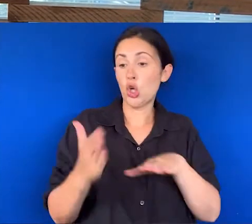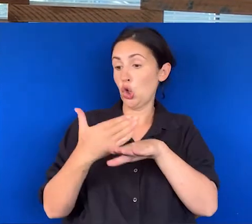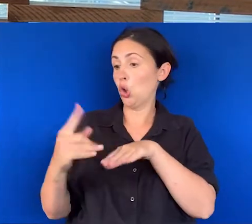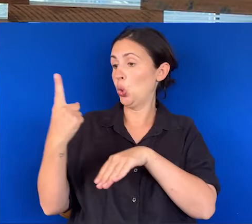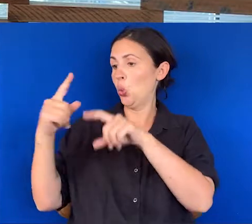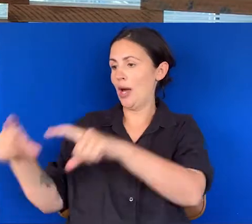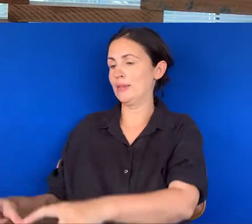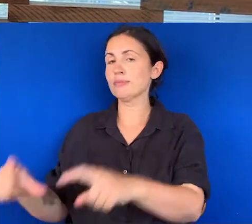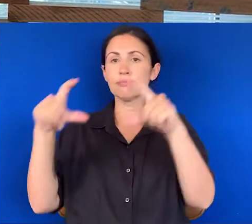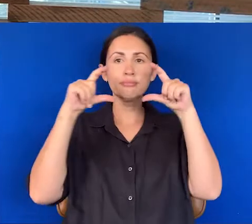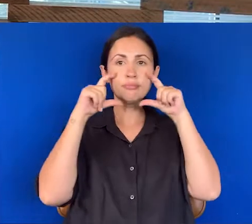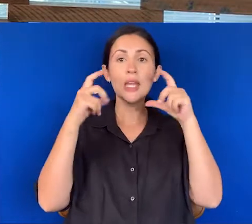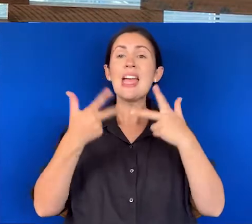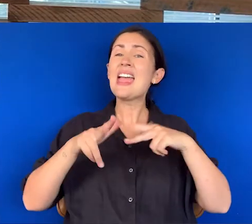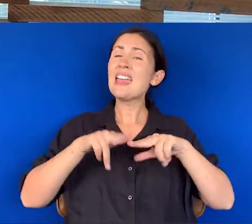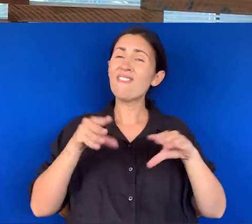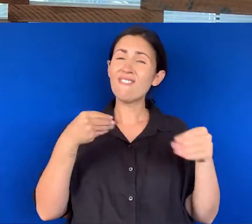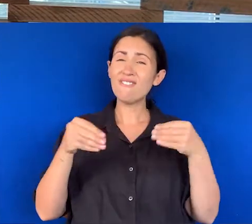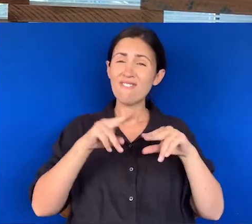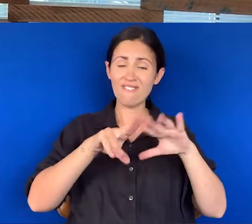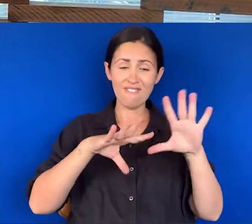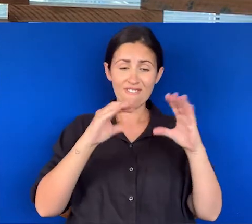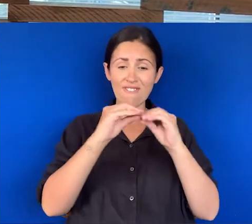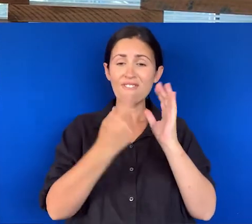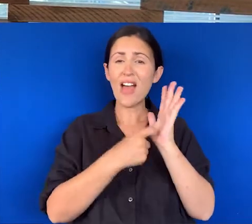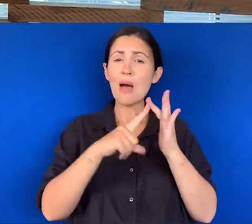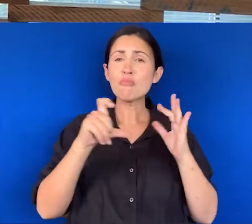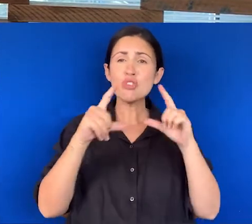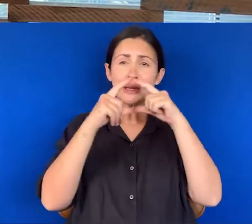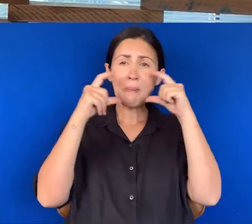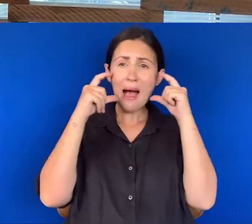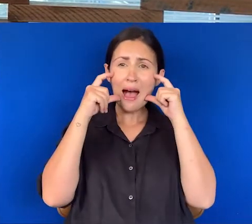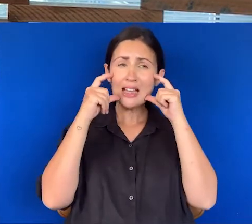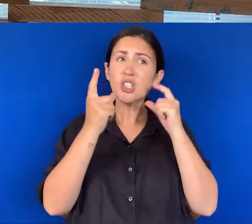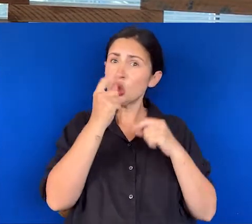Cloth masks should be regularly washed and hung out to dry